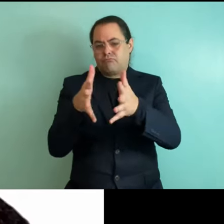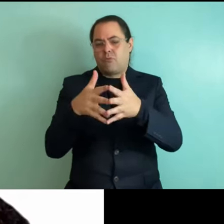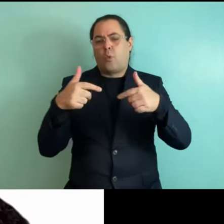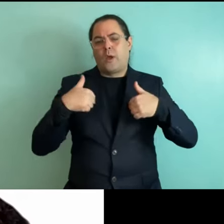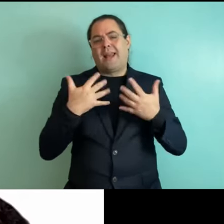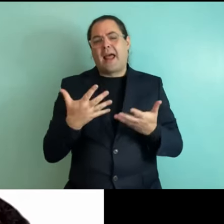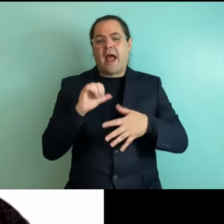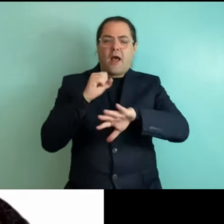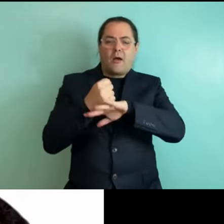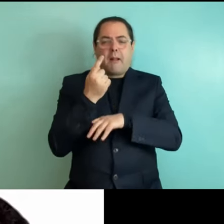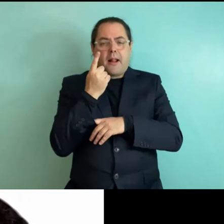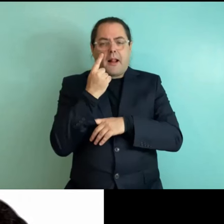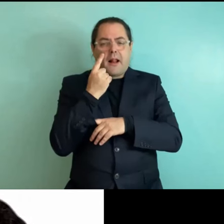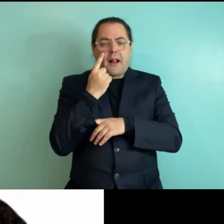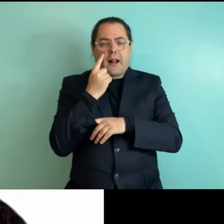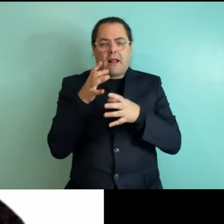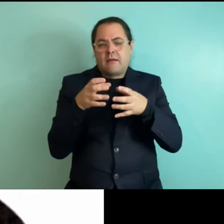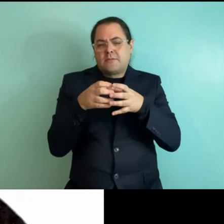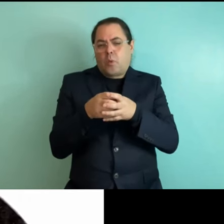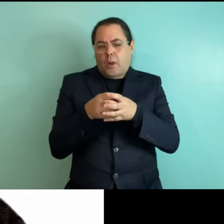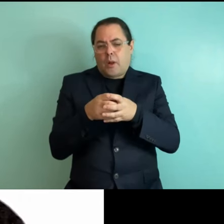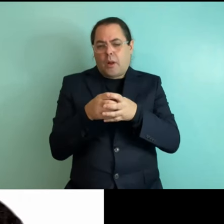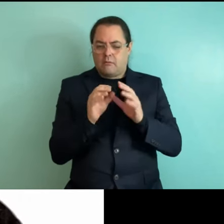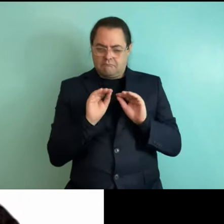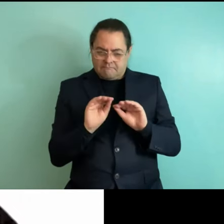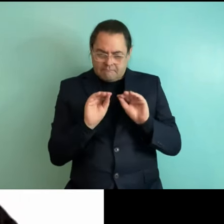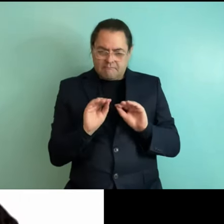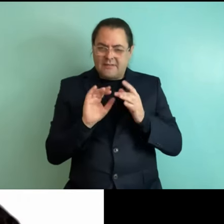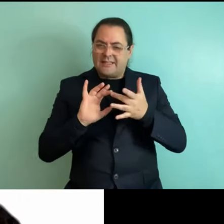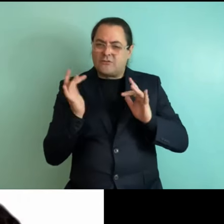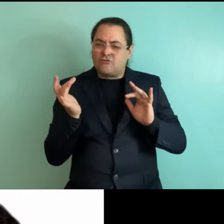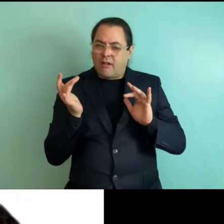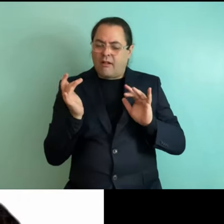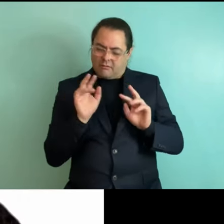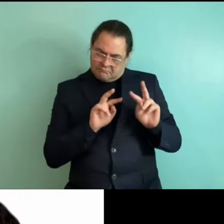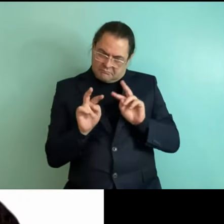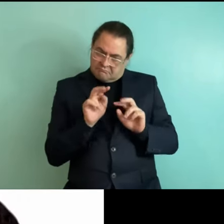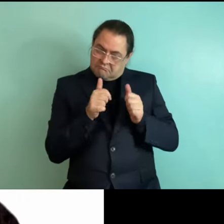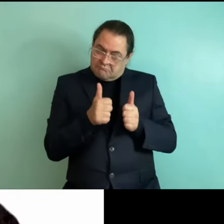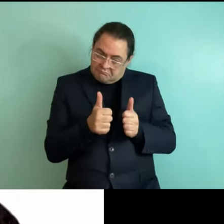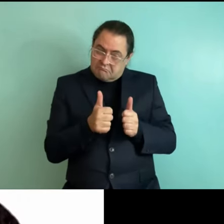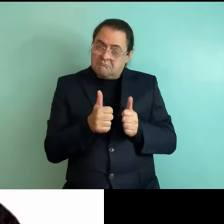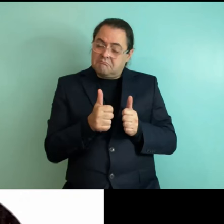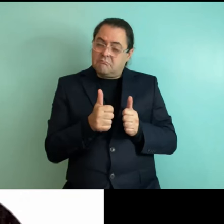it's quite small and we testing it to see the responsiveness and any challenges that we might 11:12:59 undergo so far, like I said, but